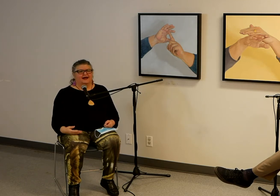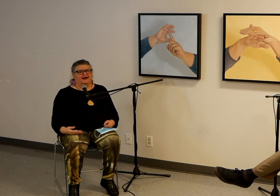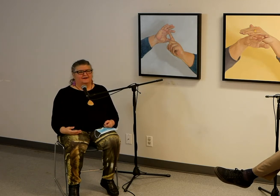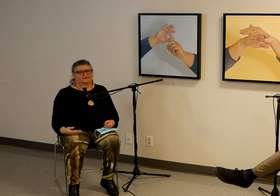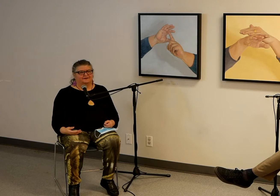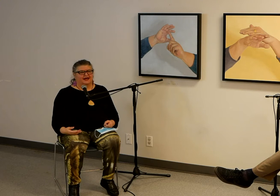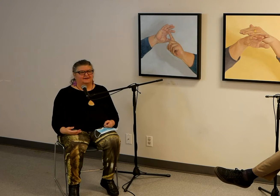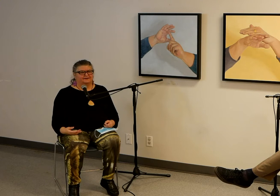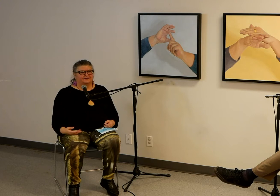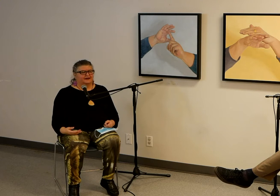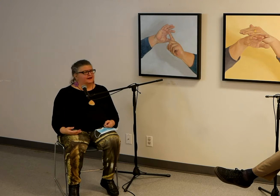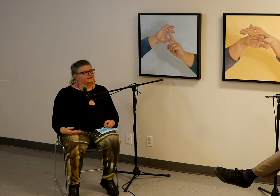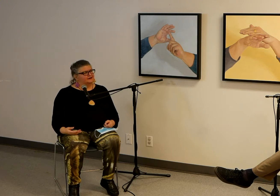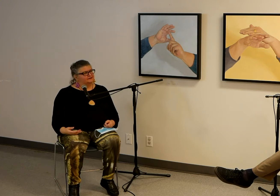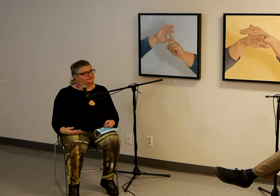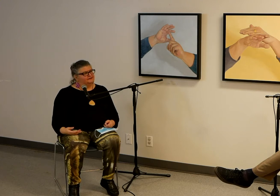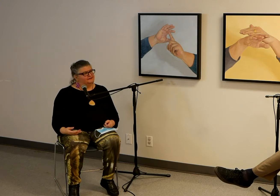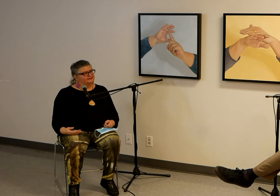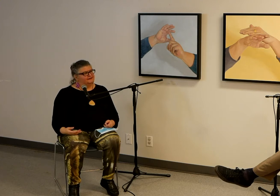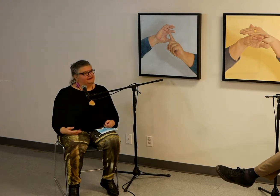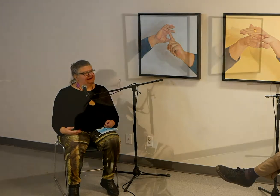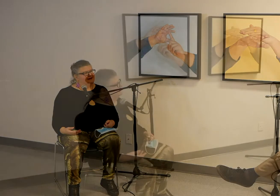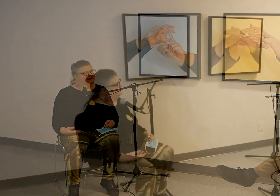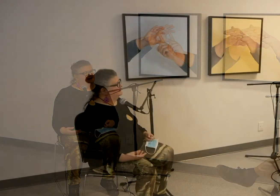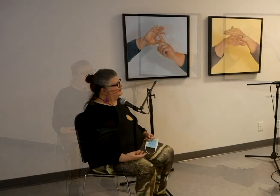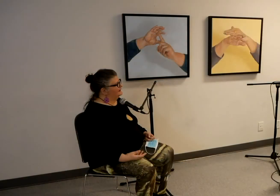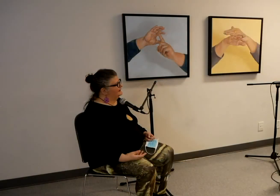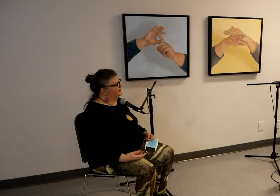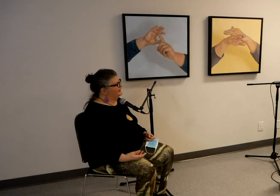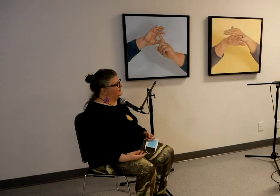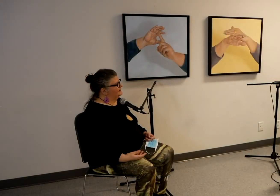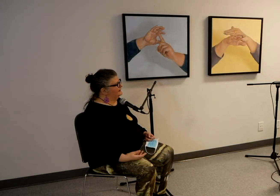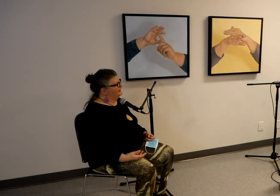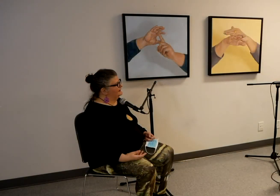Um, yeah. Yeah. Laurie, I really want to thank you for your time today and your thoughts.